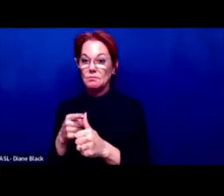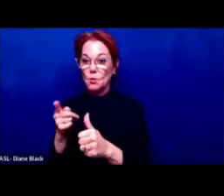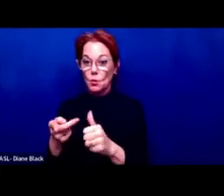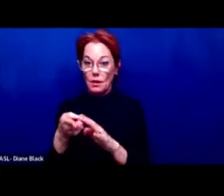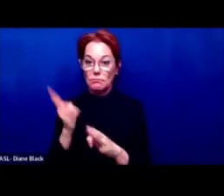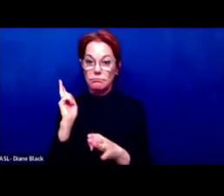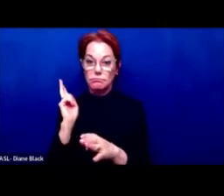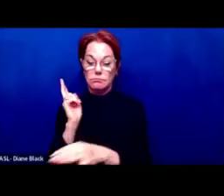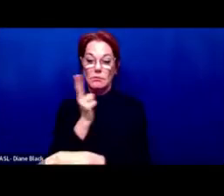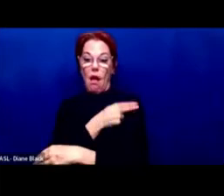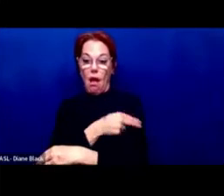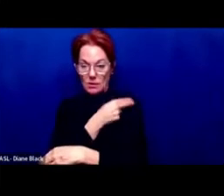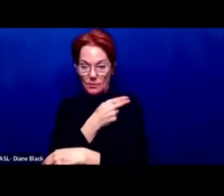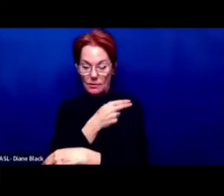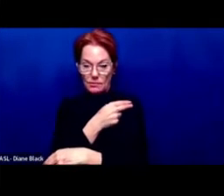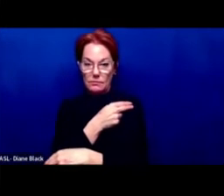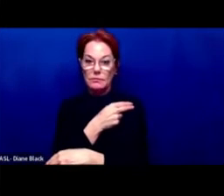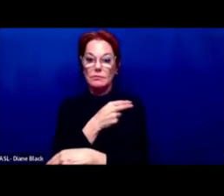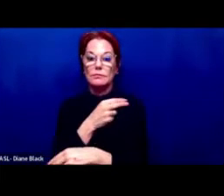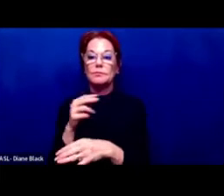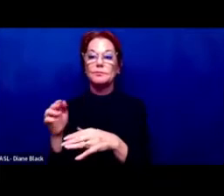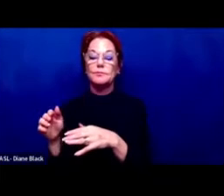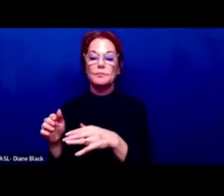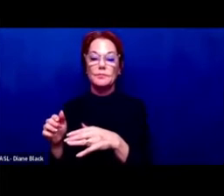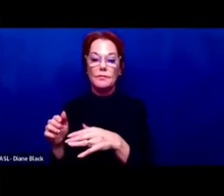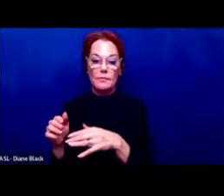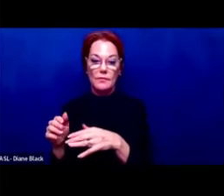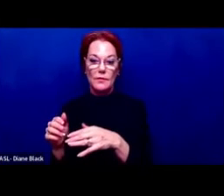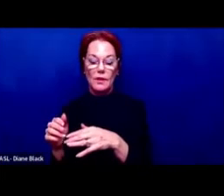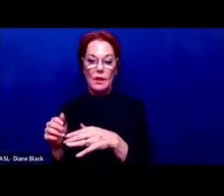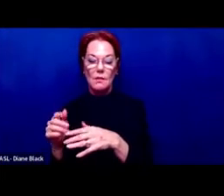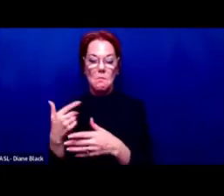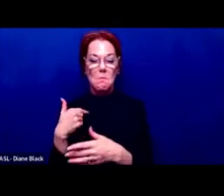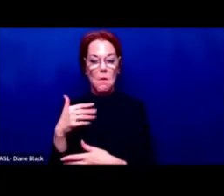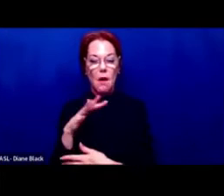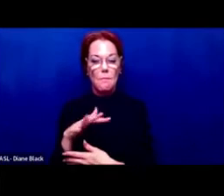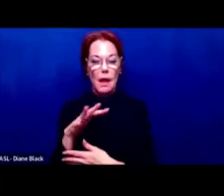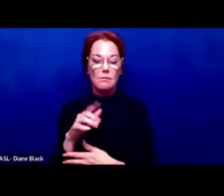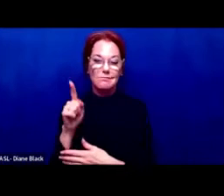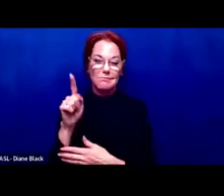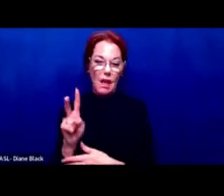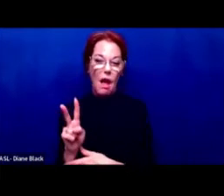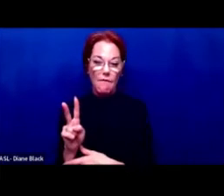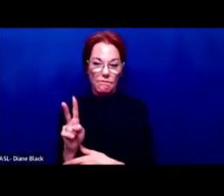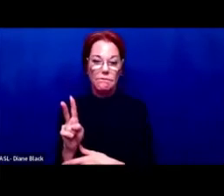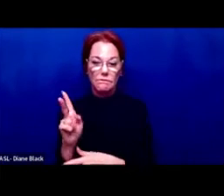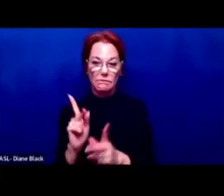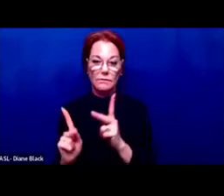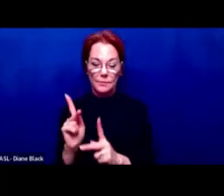hospitalization for brain injury. And so you know, there's about nearly half of those individuals will not receive any